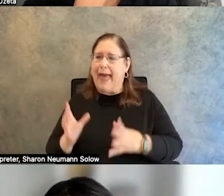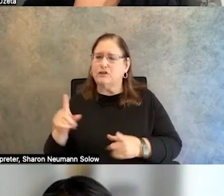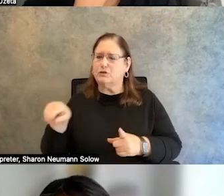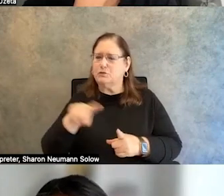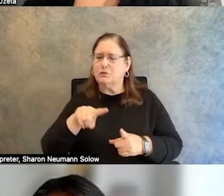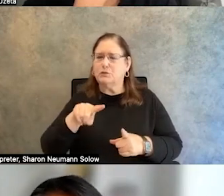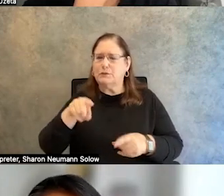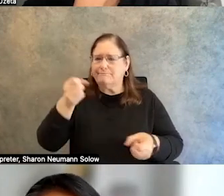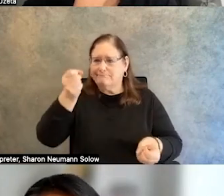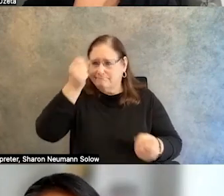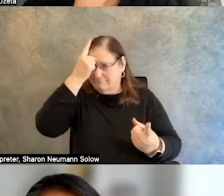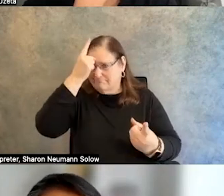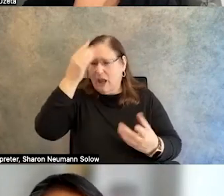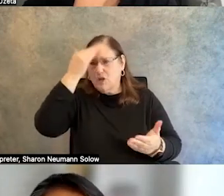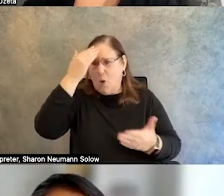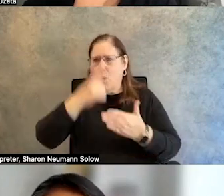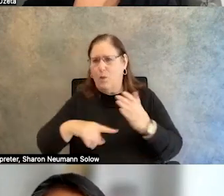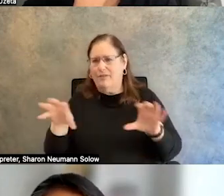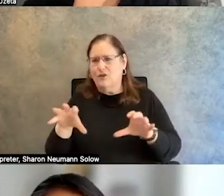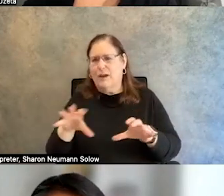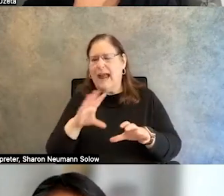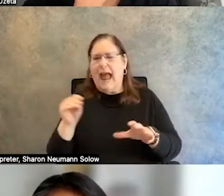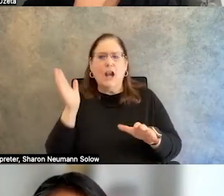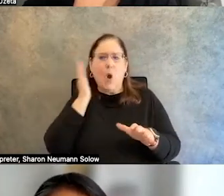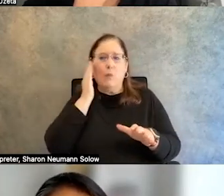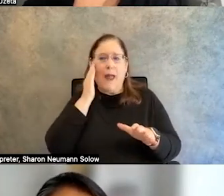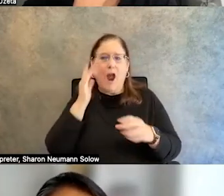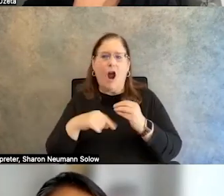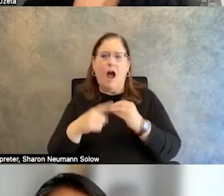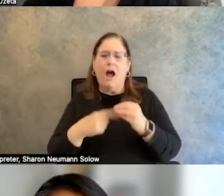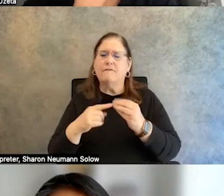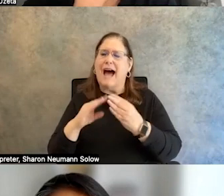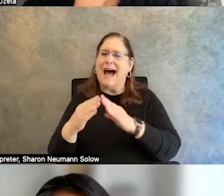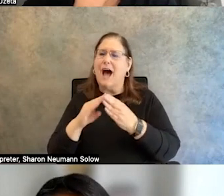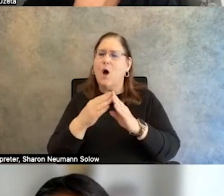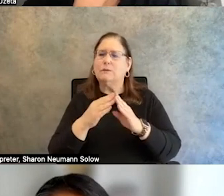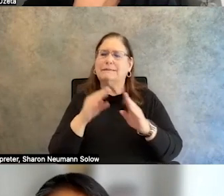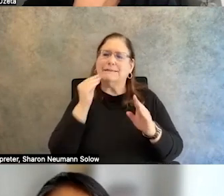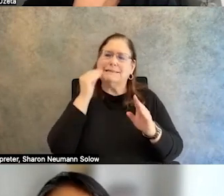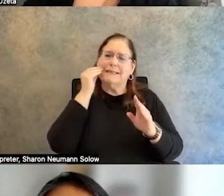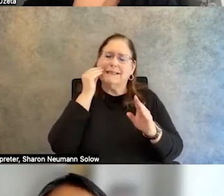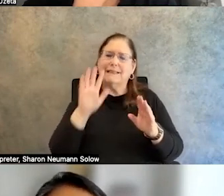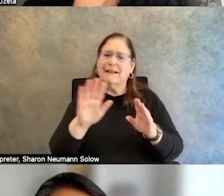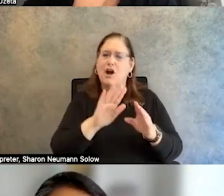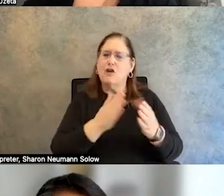obviously, and that is aware of housing rights and will actually work and enhance the work